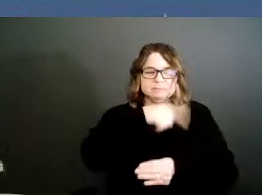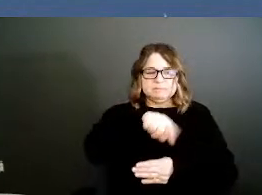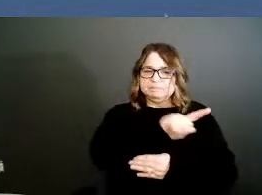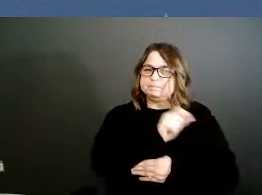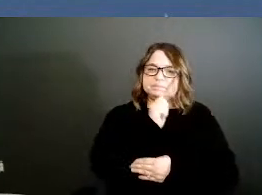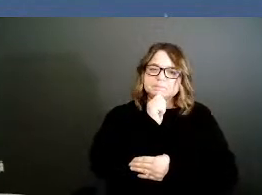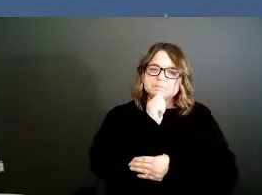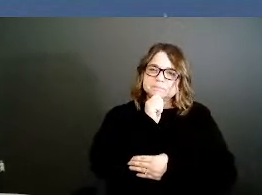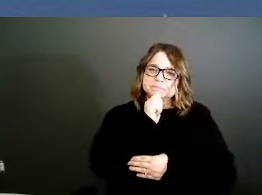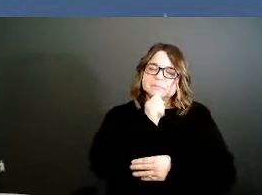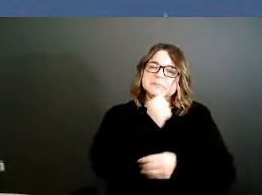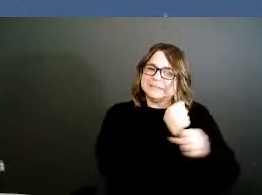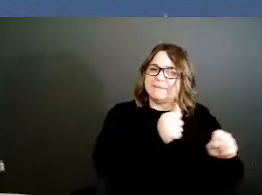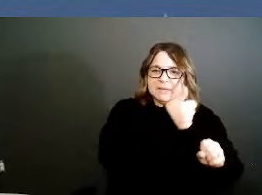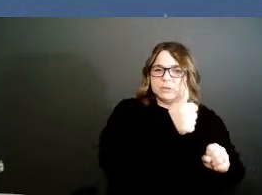≫ COUNCIL PRESIDENT BENDER: THANK YOU.